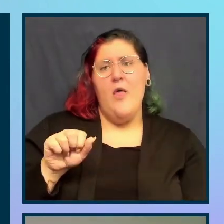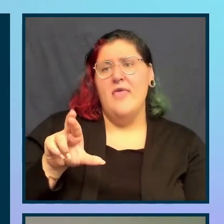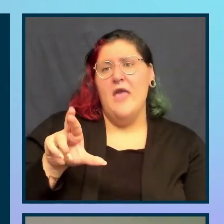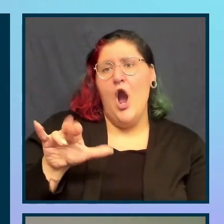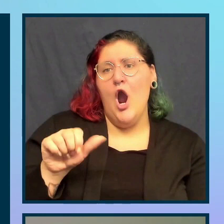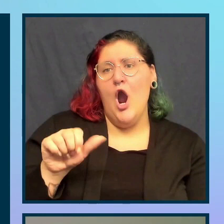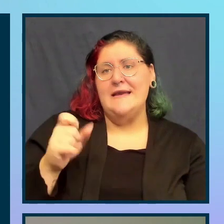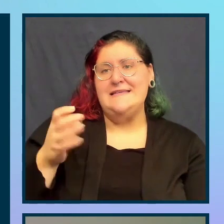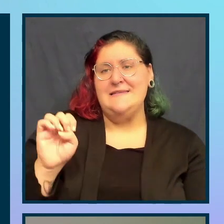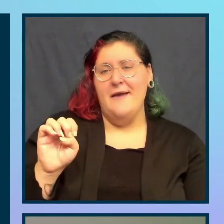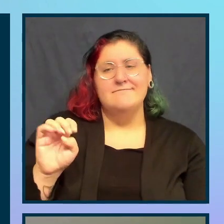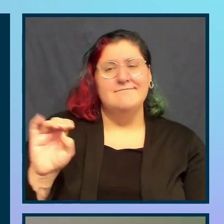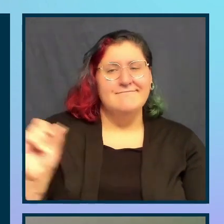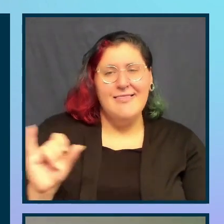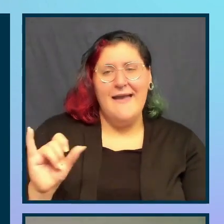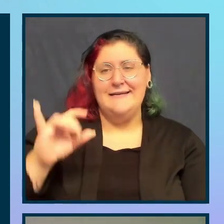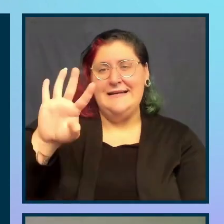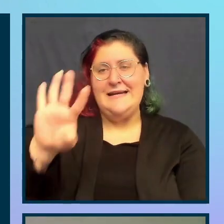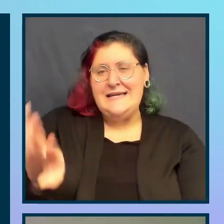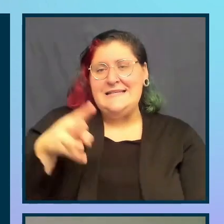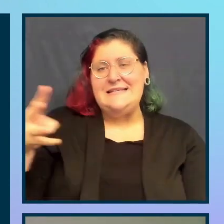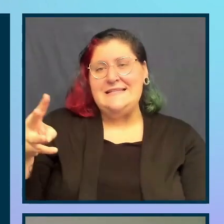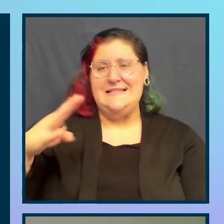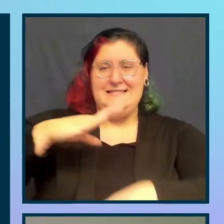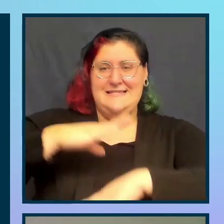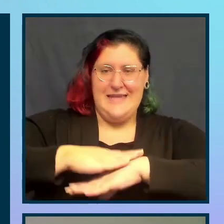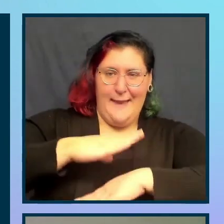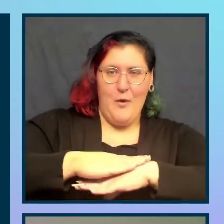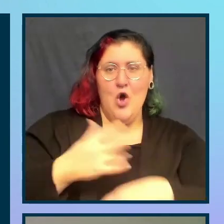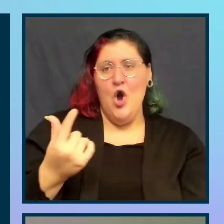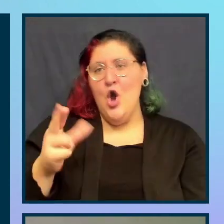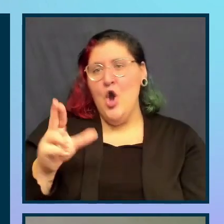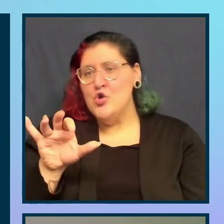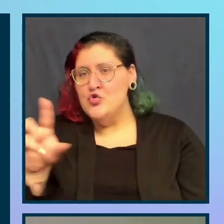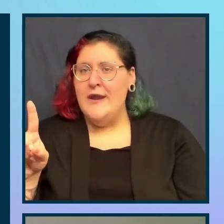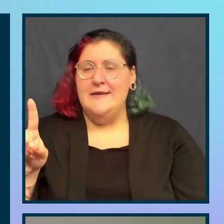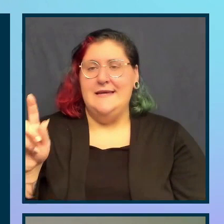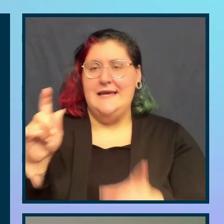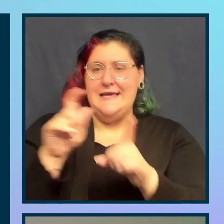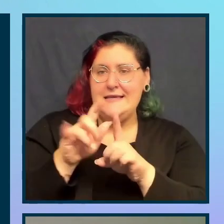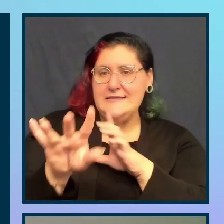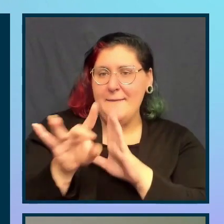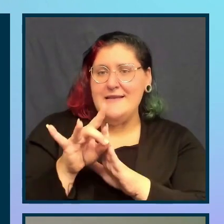the allowed attributes on grid cells, how to build check boxes, everything that might be similar to what I'm doing.